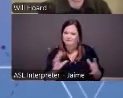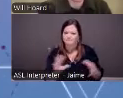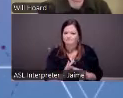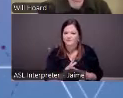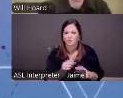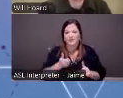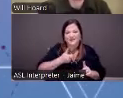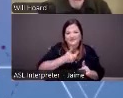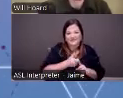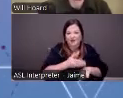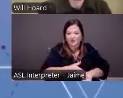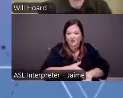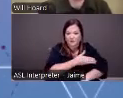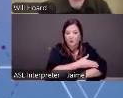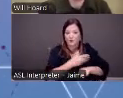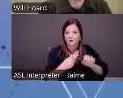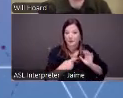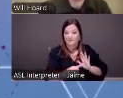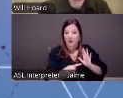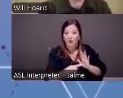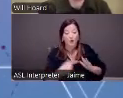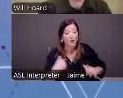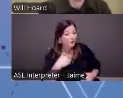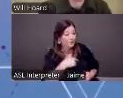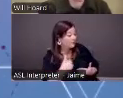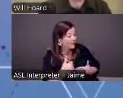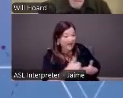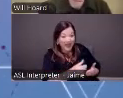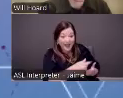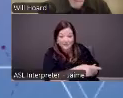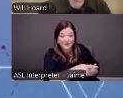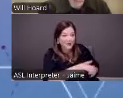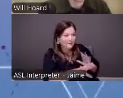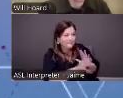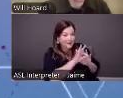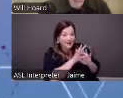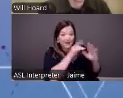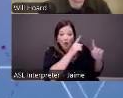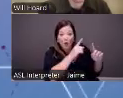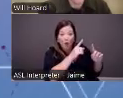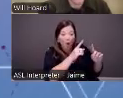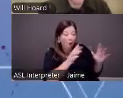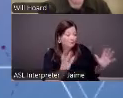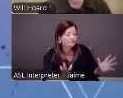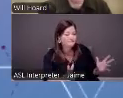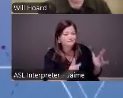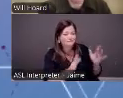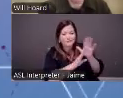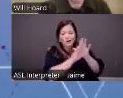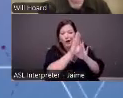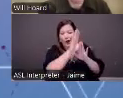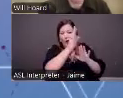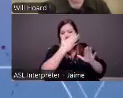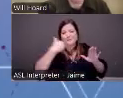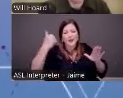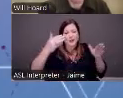And, "We will help you pick a goal and manifest it and grow and be a better person." She was like, eh.